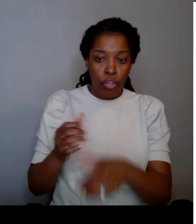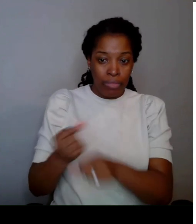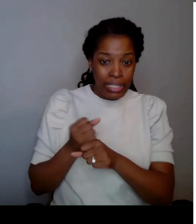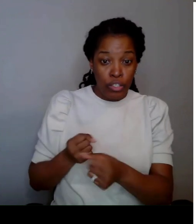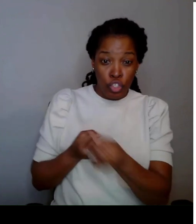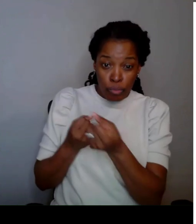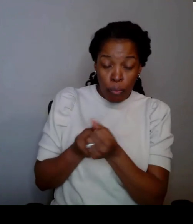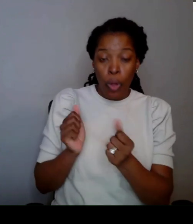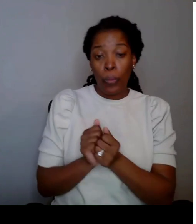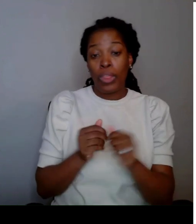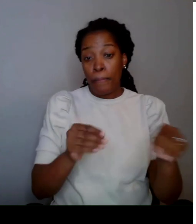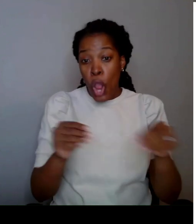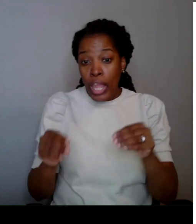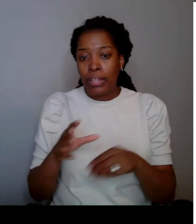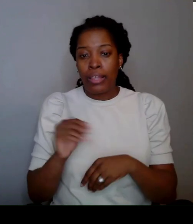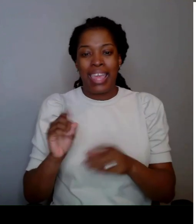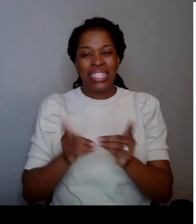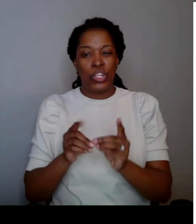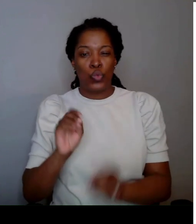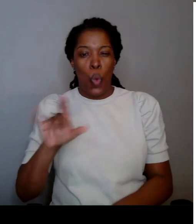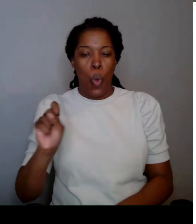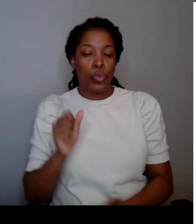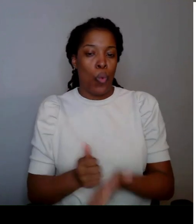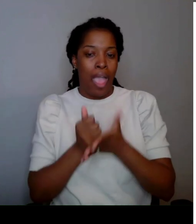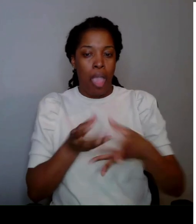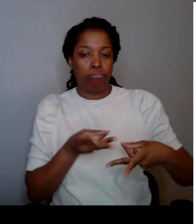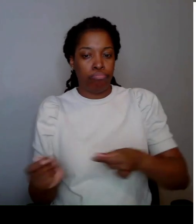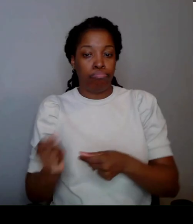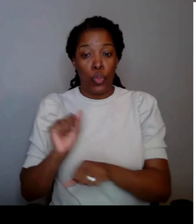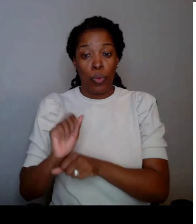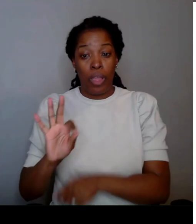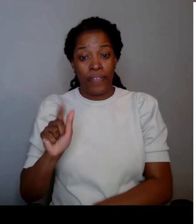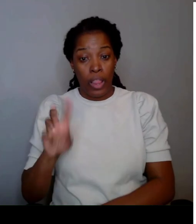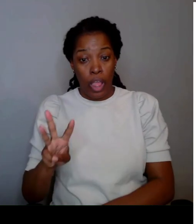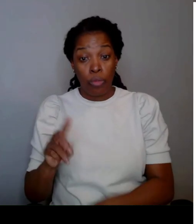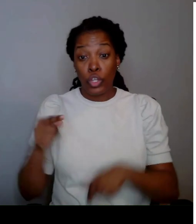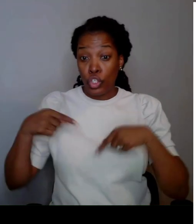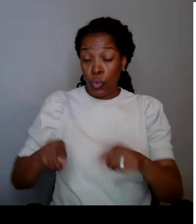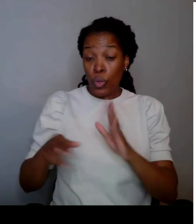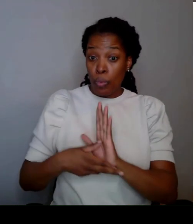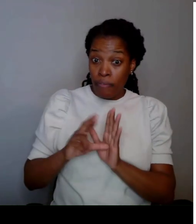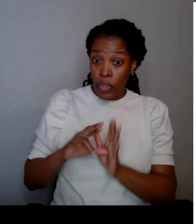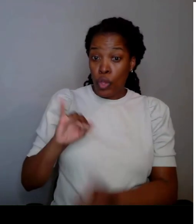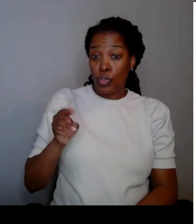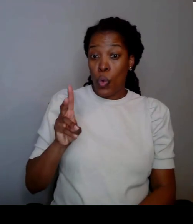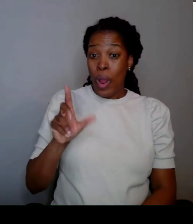During a review, Jordan had met his goal and was satisfied with his progress, so the case was successfully closed.